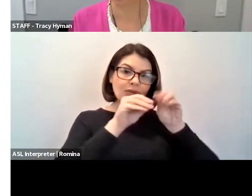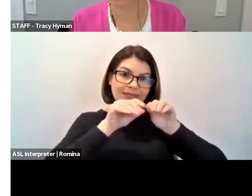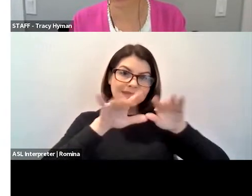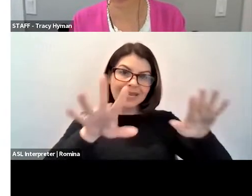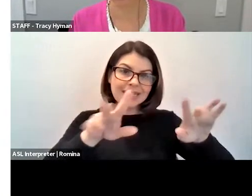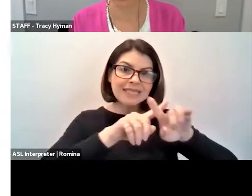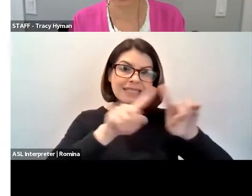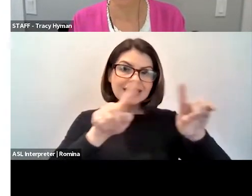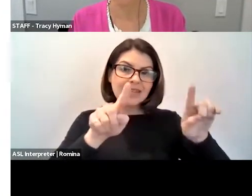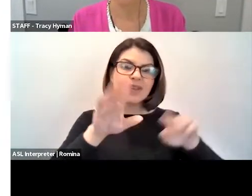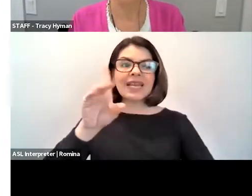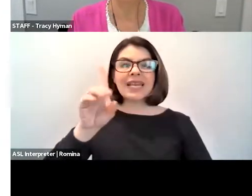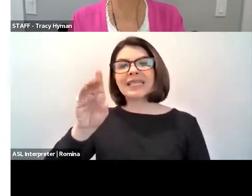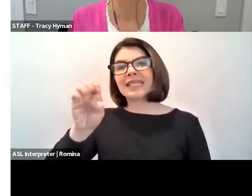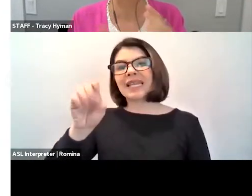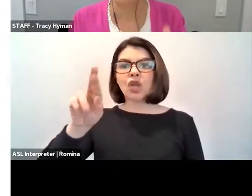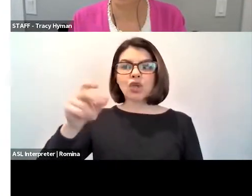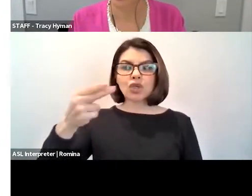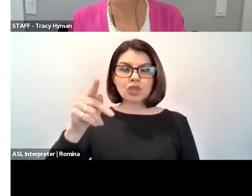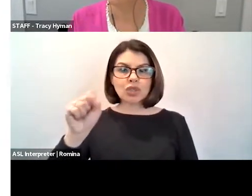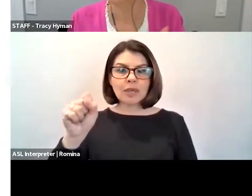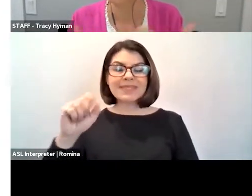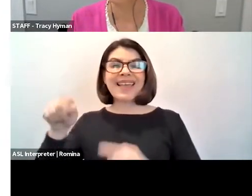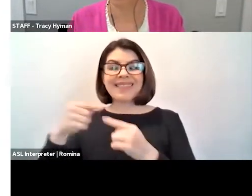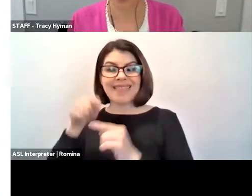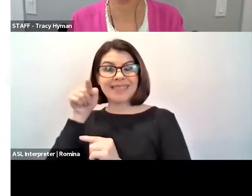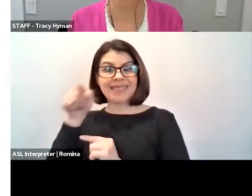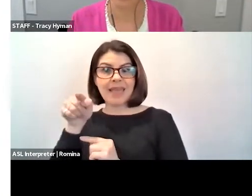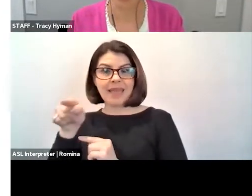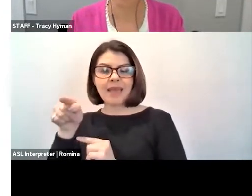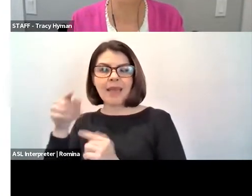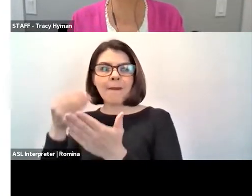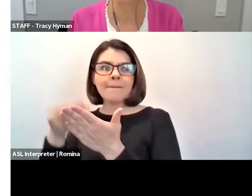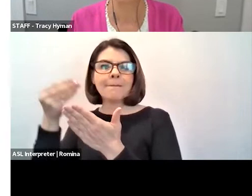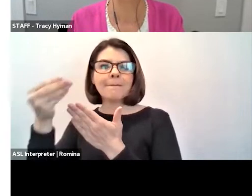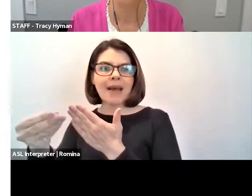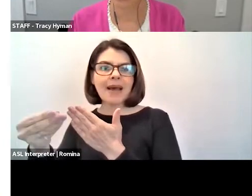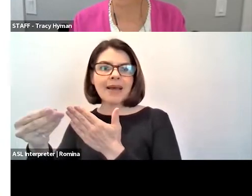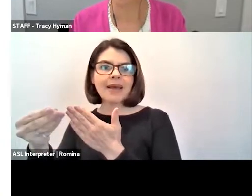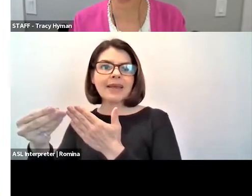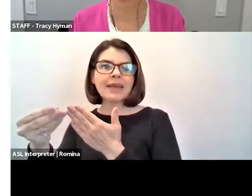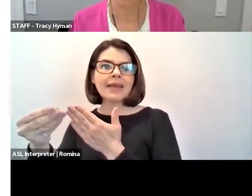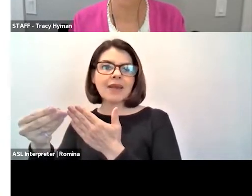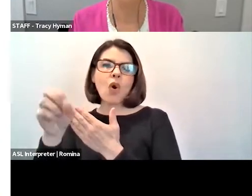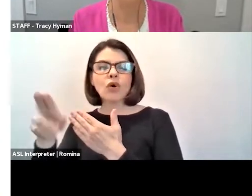across the country. And then the dealerships are the ones who are placing the ads.